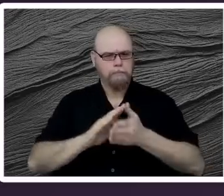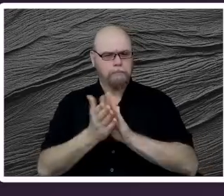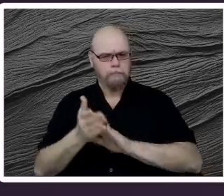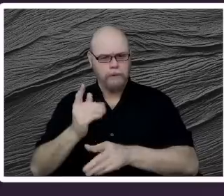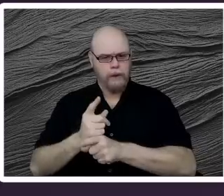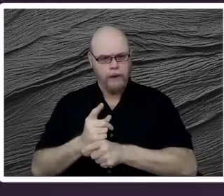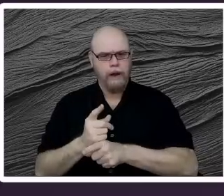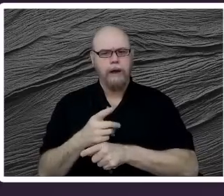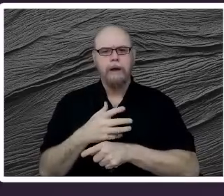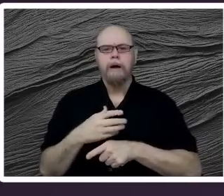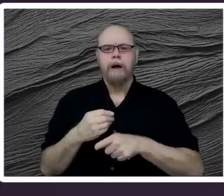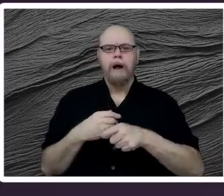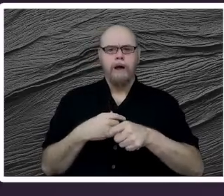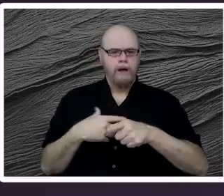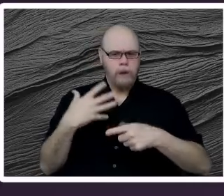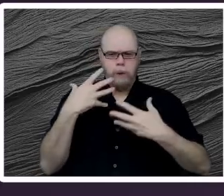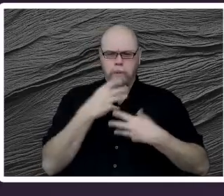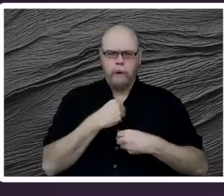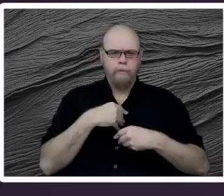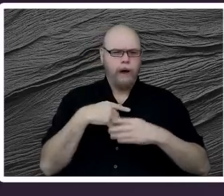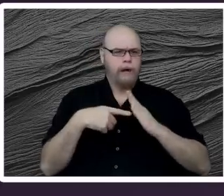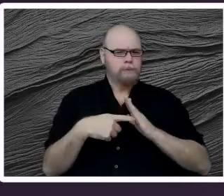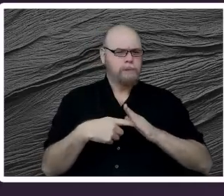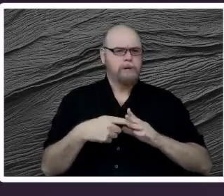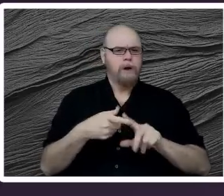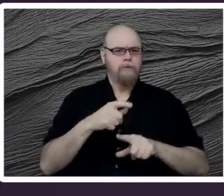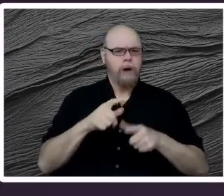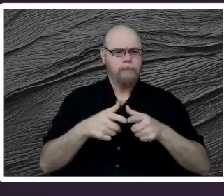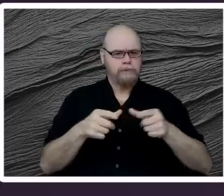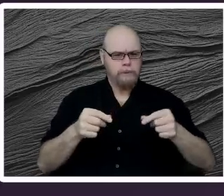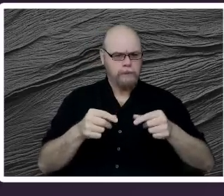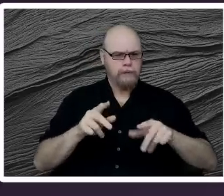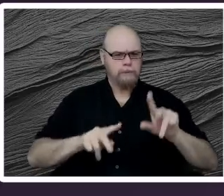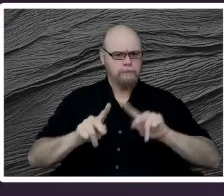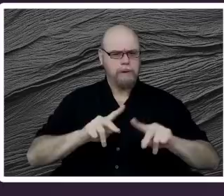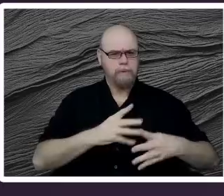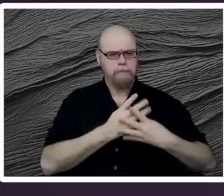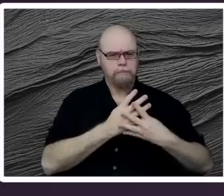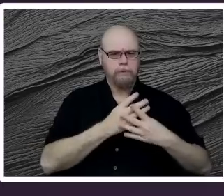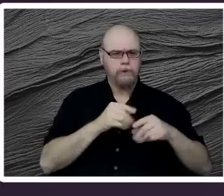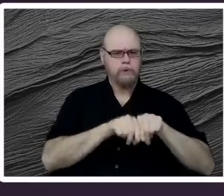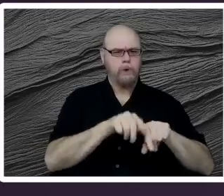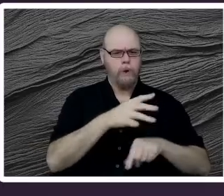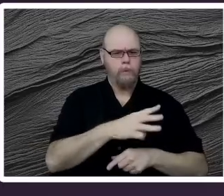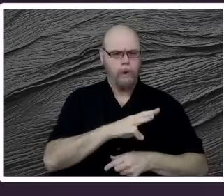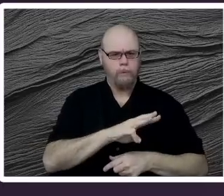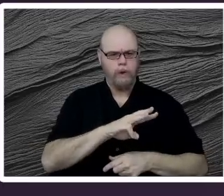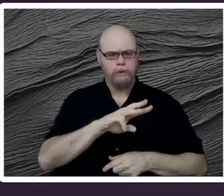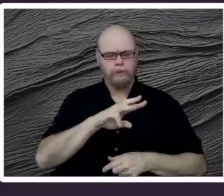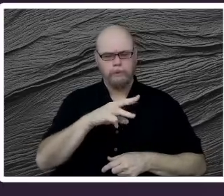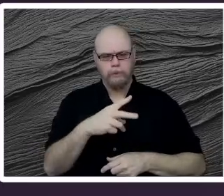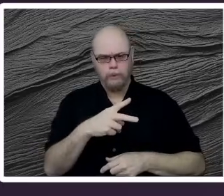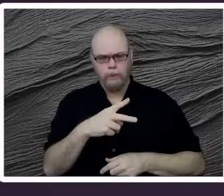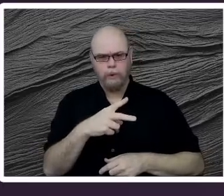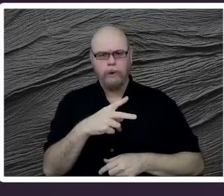that combines both archival images, as well as art pieces, and images of objects that